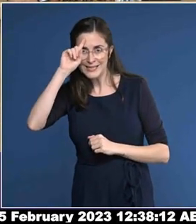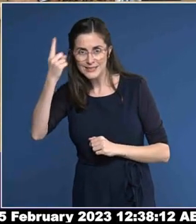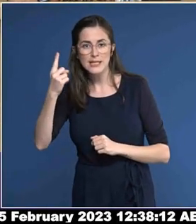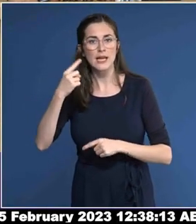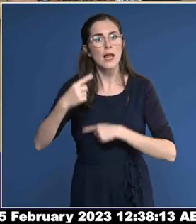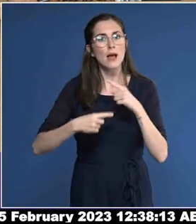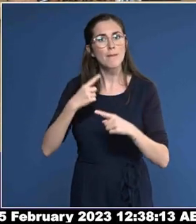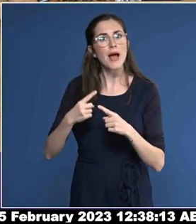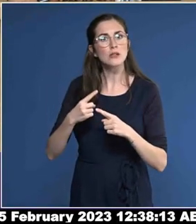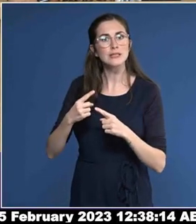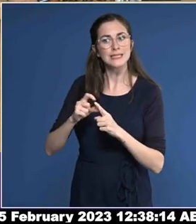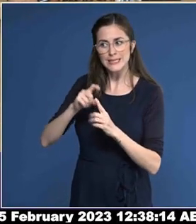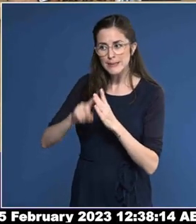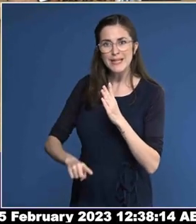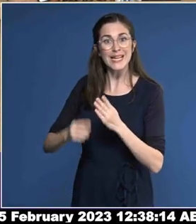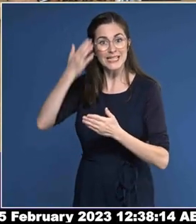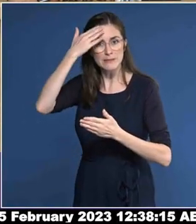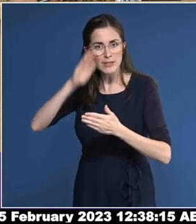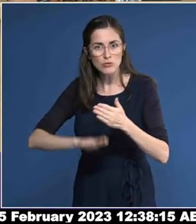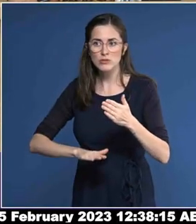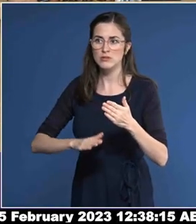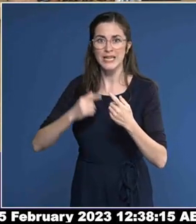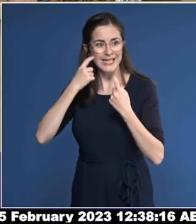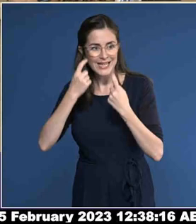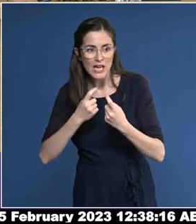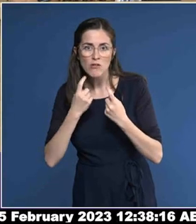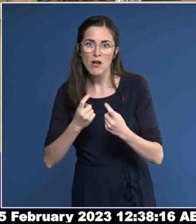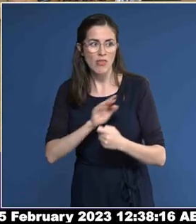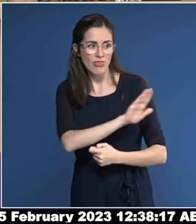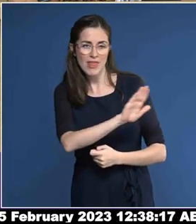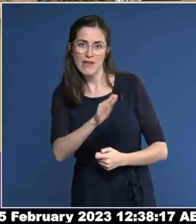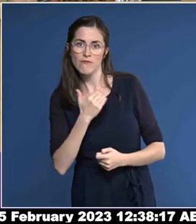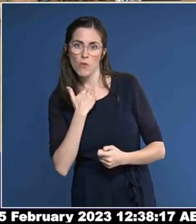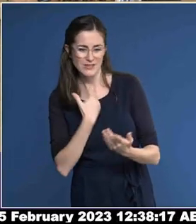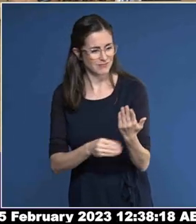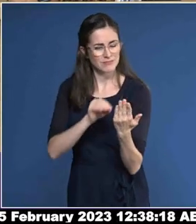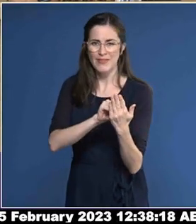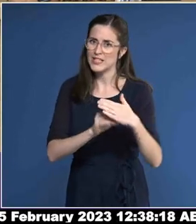sector - I think we certainly do signal to our board that that's a priority for us.